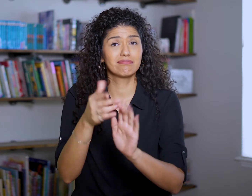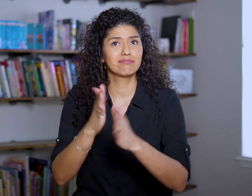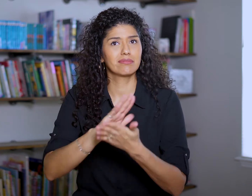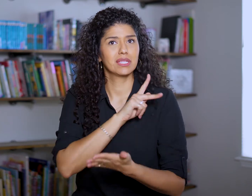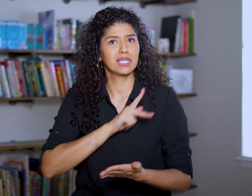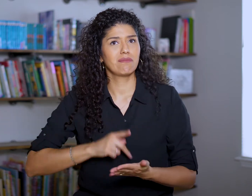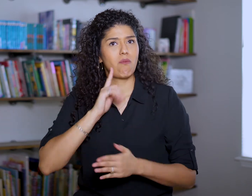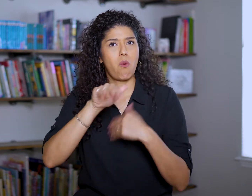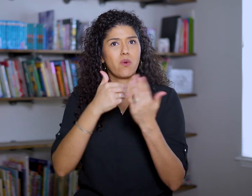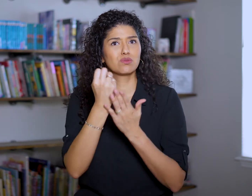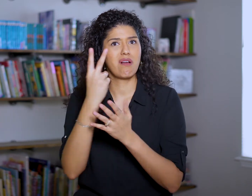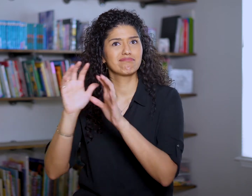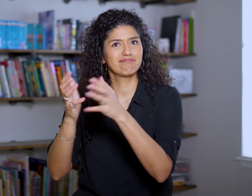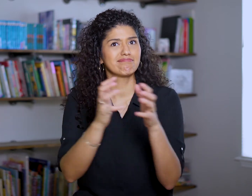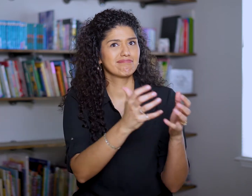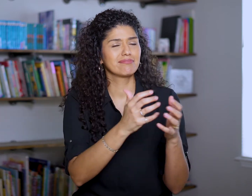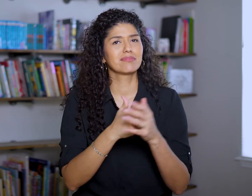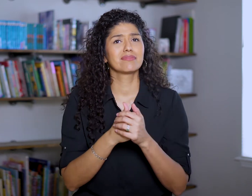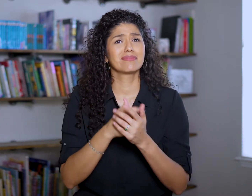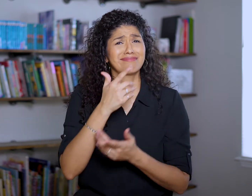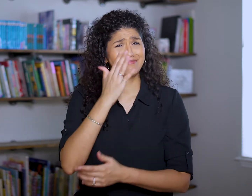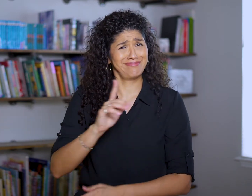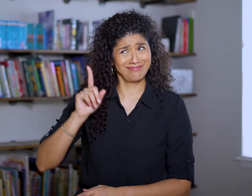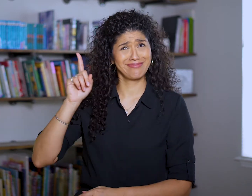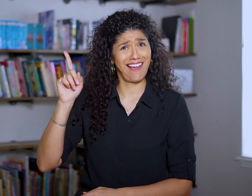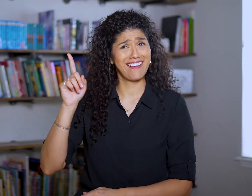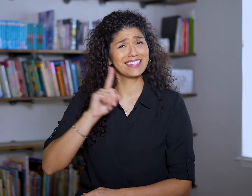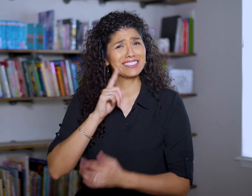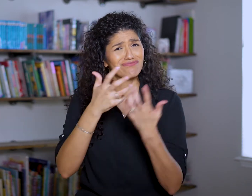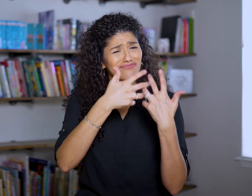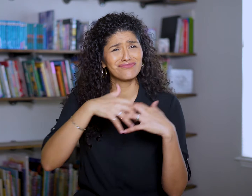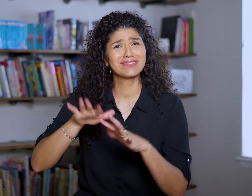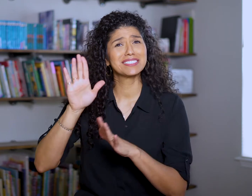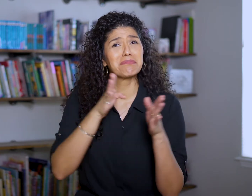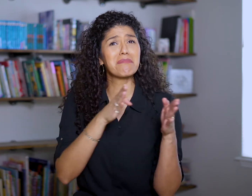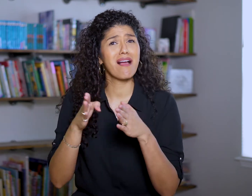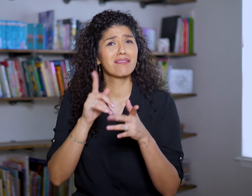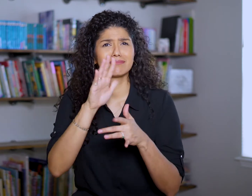become king over all 12 tribes! God is working out His plan